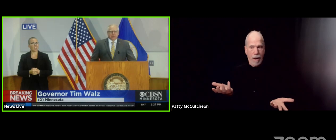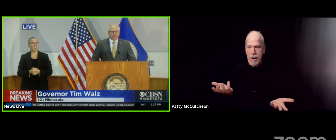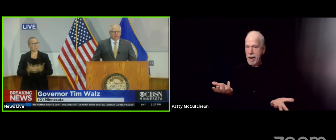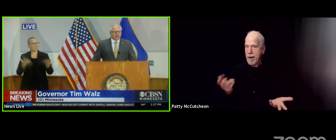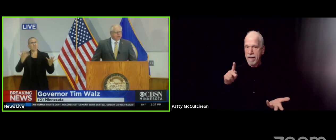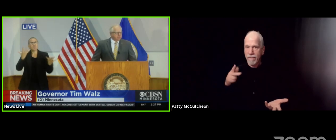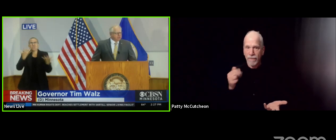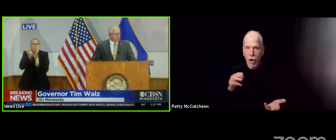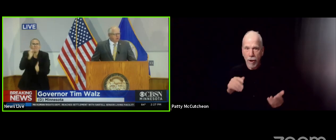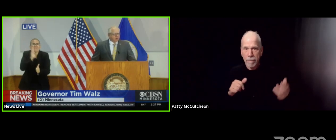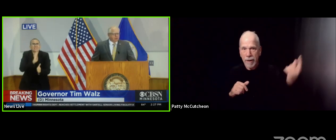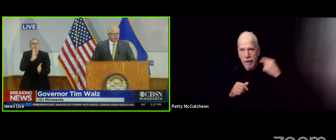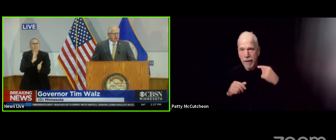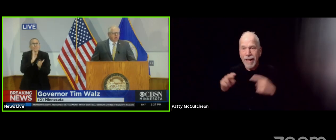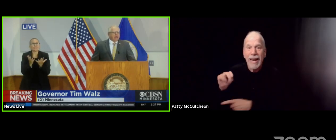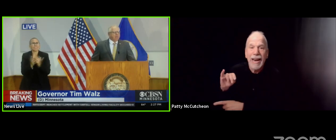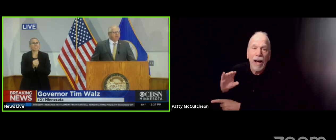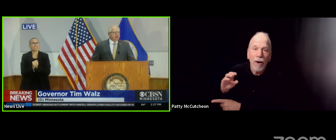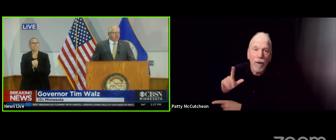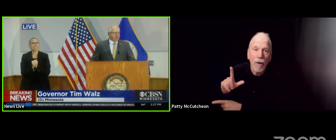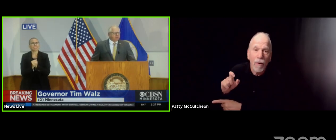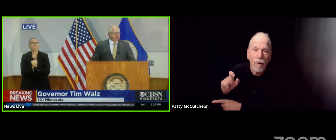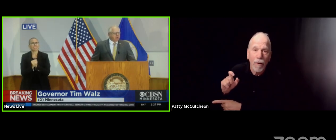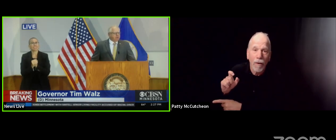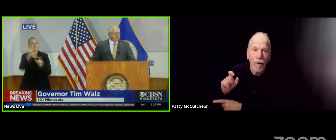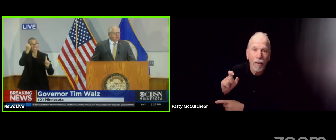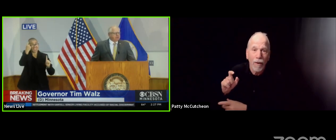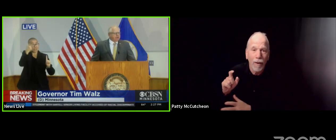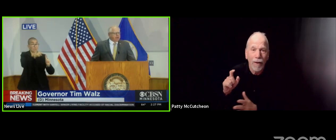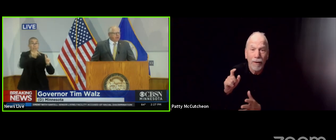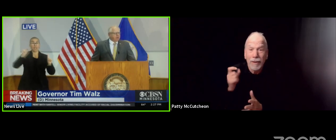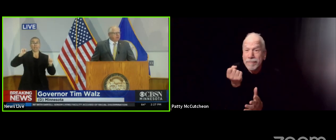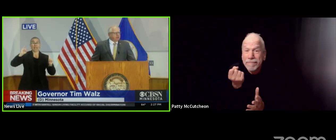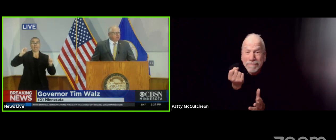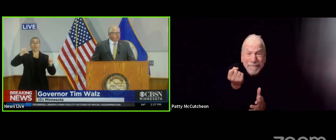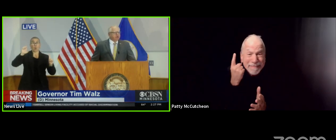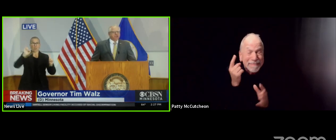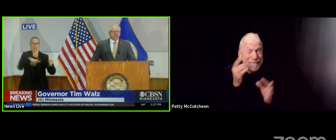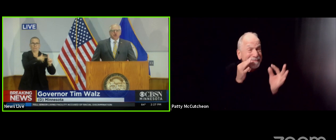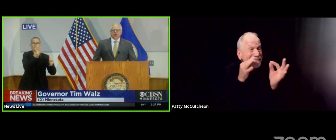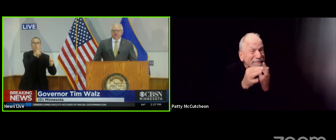CLEARLY HOW LEGISLATION WORKS, WE COMPROMISED ON THIS BILL WITH THEM TO SIT DOWN, AND WE WERE ASSURED, IF